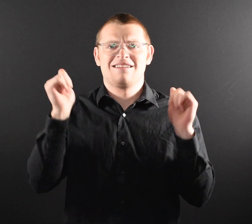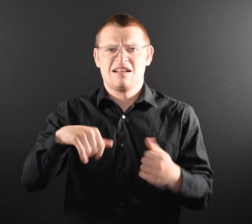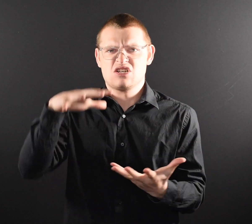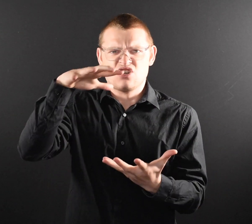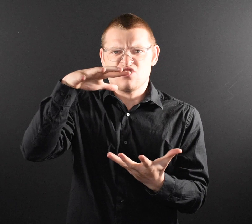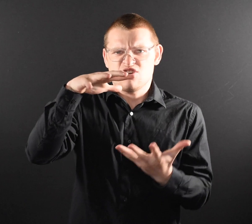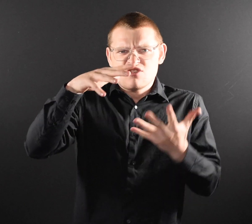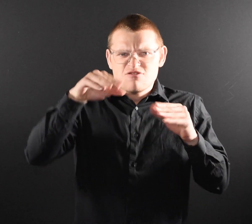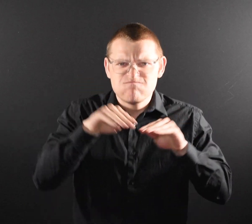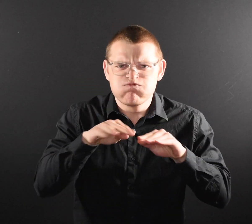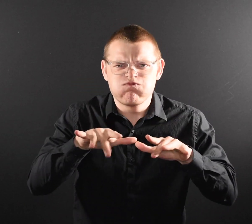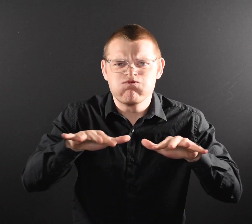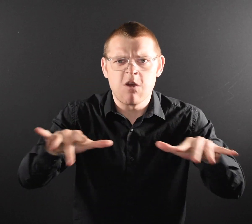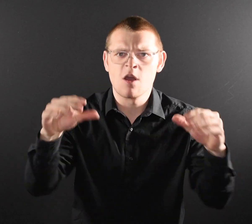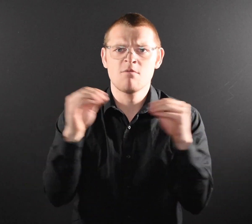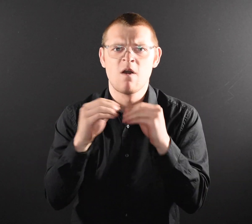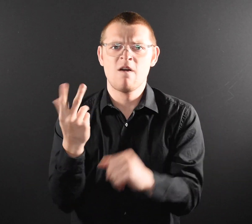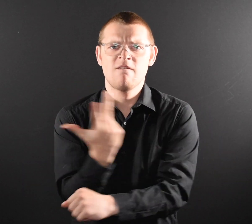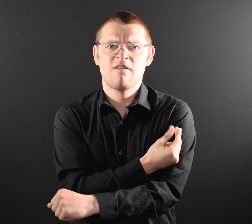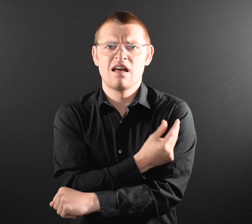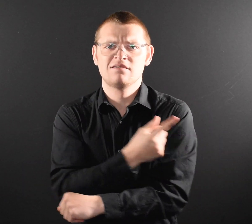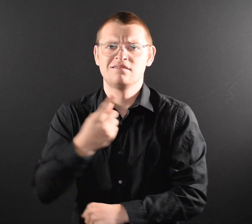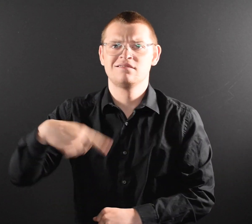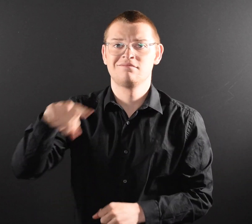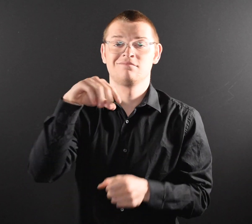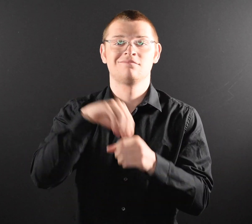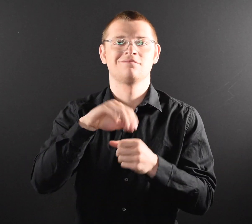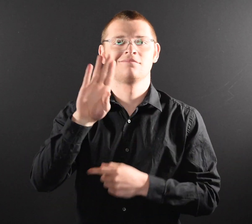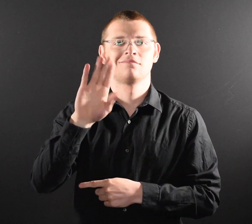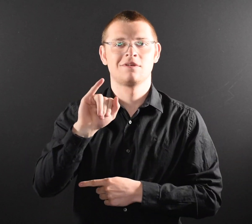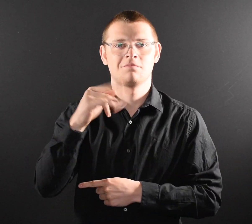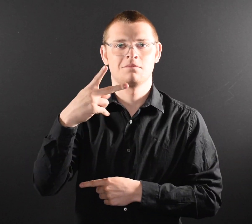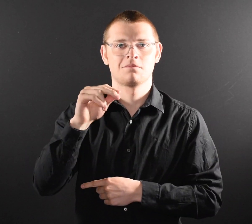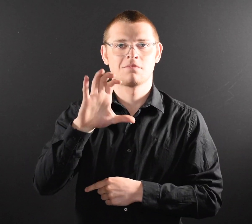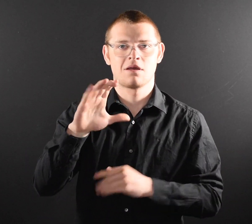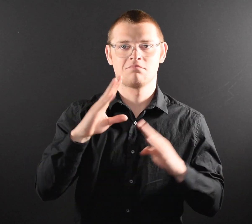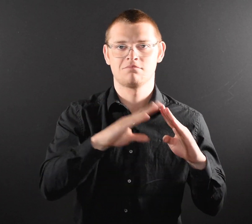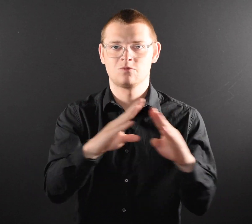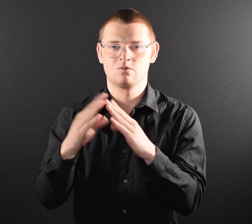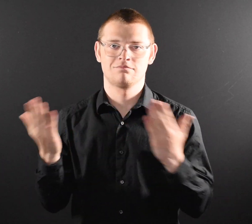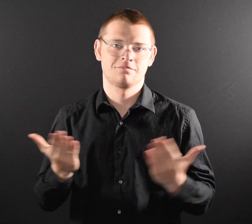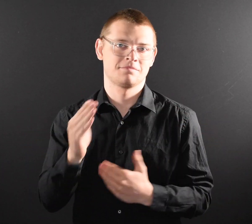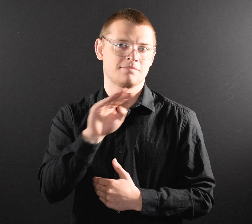we can now double down on our strategies to get more vaccines to Minnesota’s BIPOC communities.